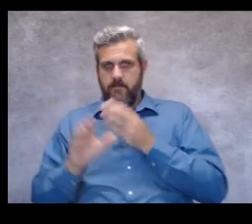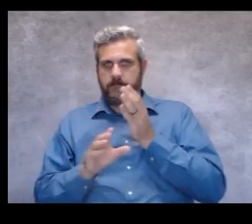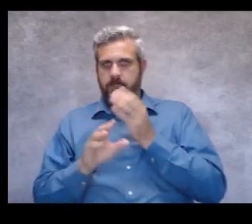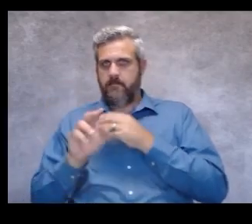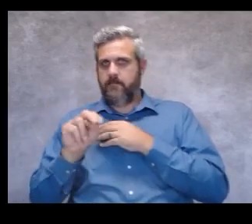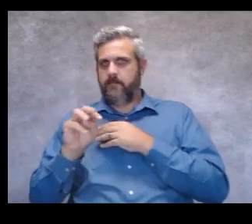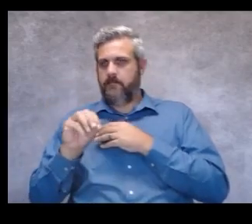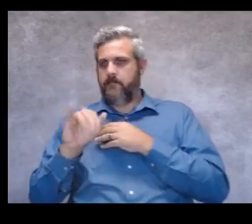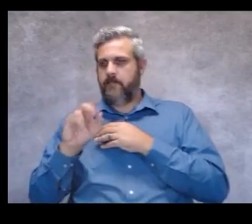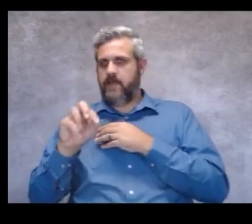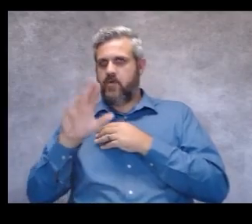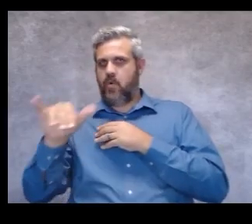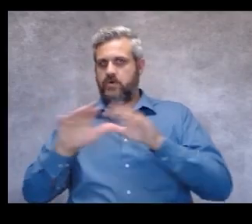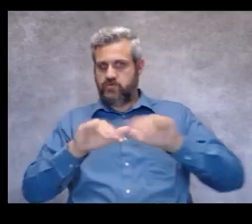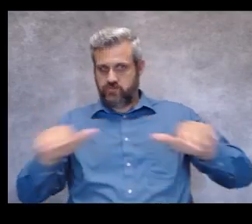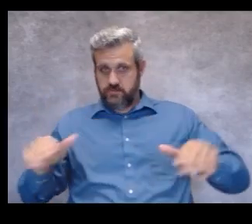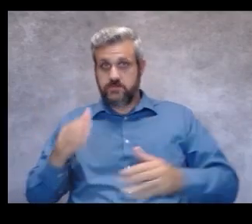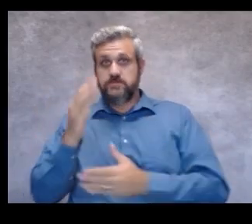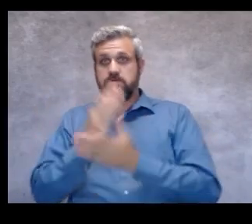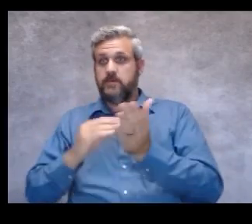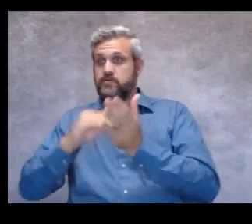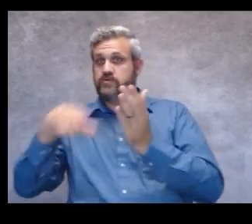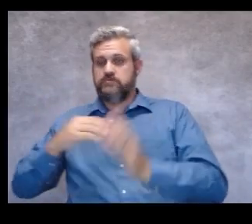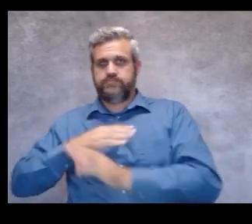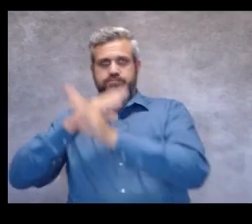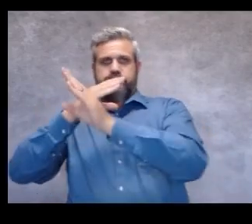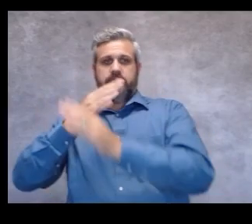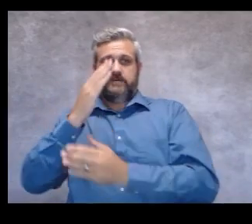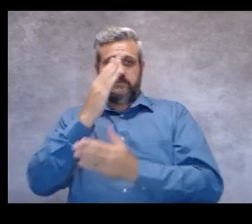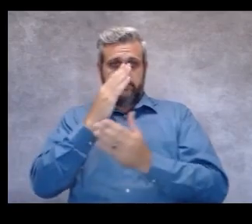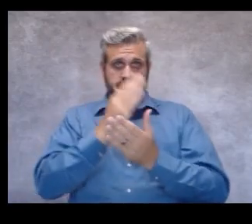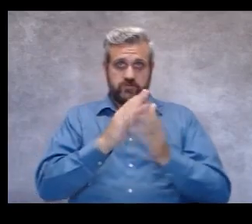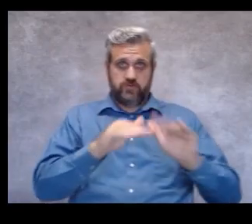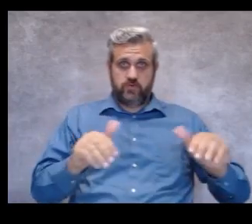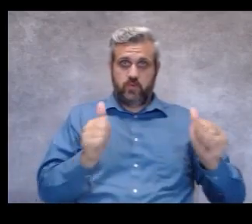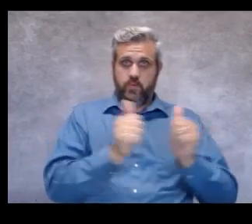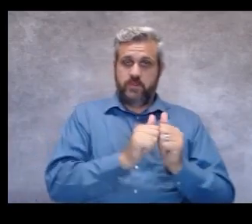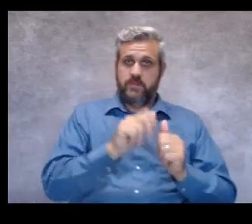disadvantaged children, and children with disabilities.